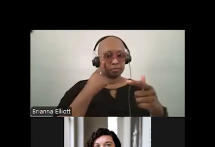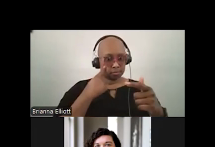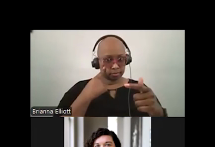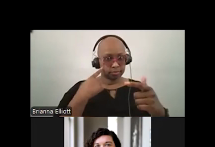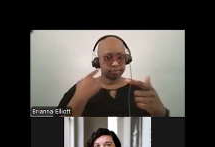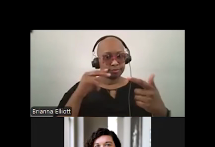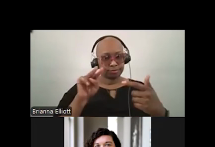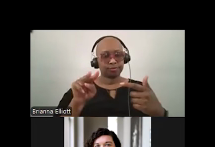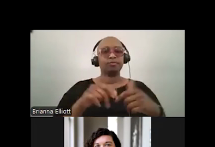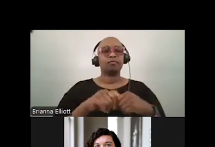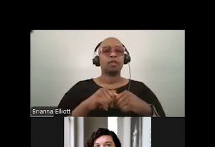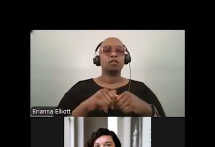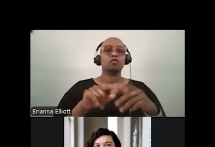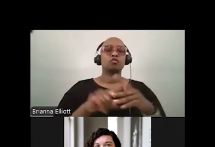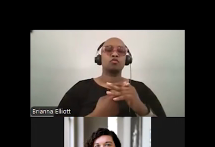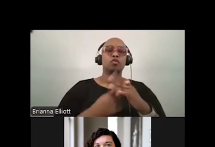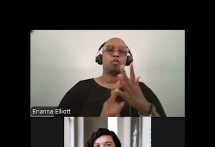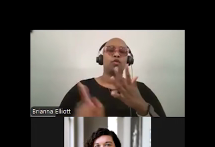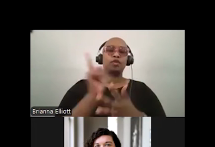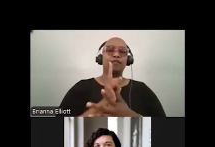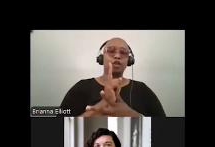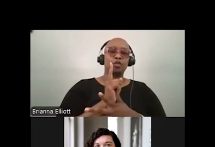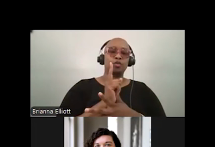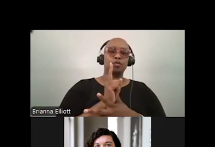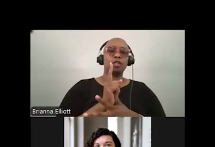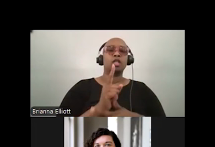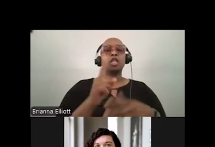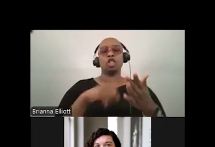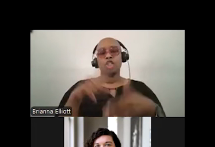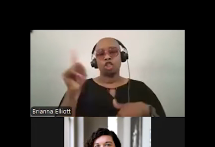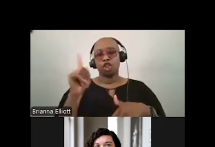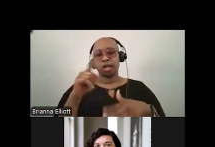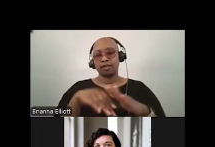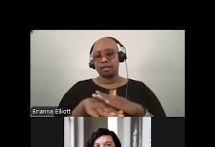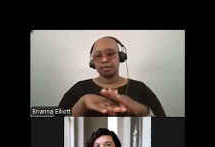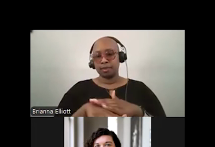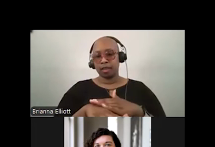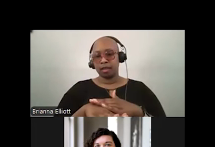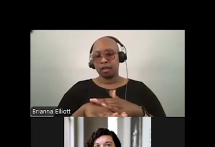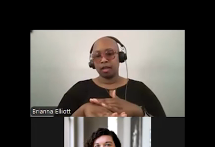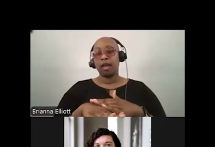the review tab and check accessibility. And you'll see that it pops up all of my